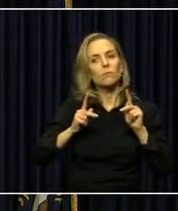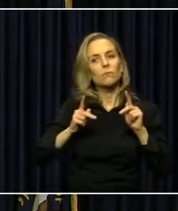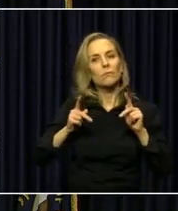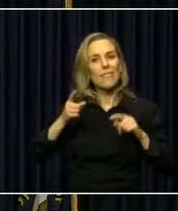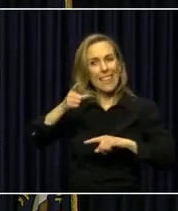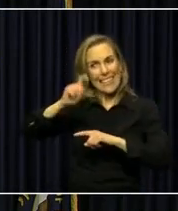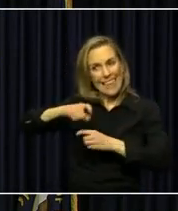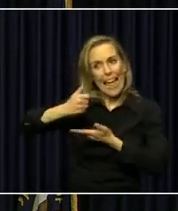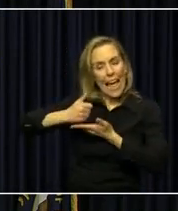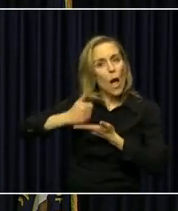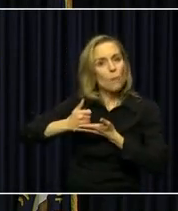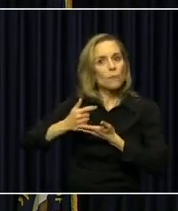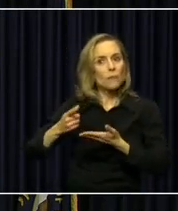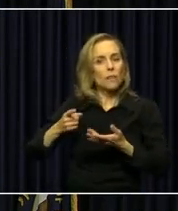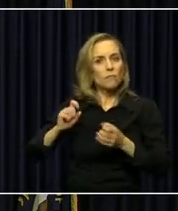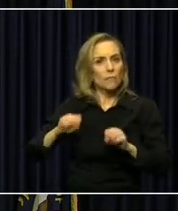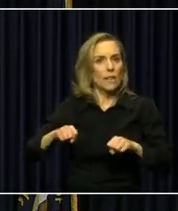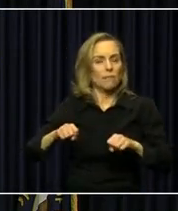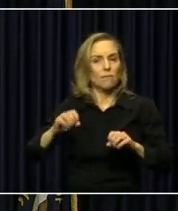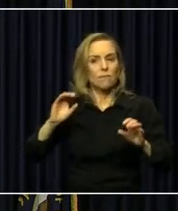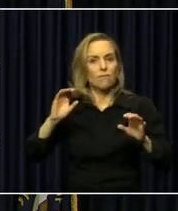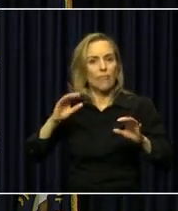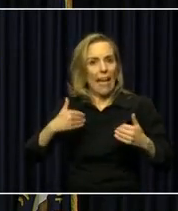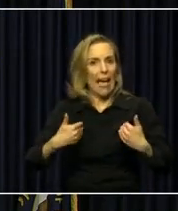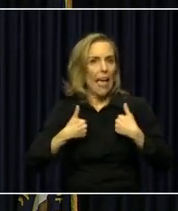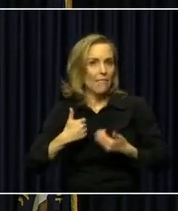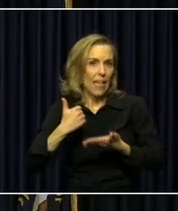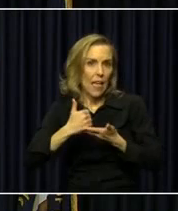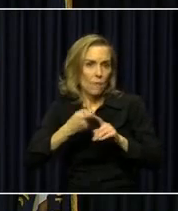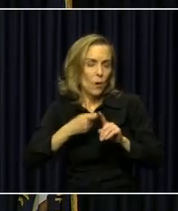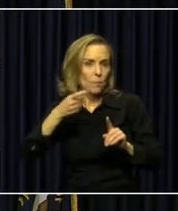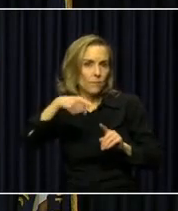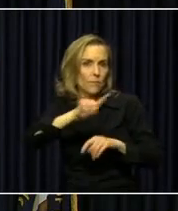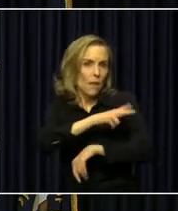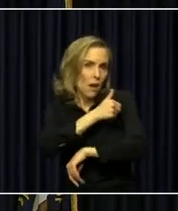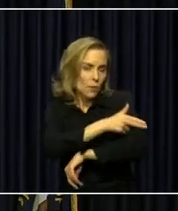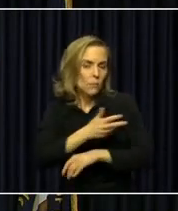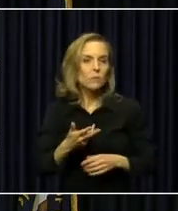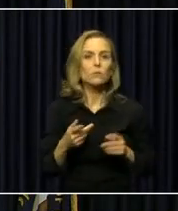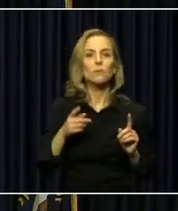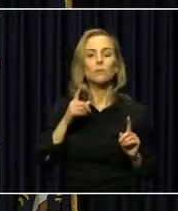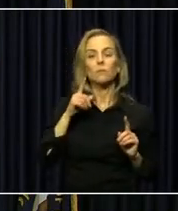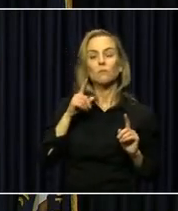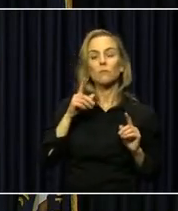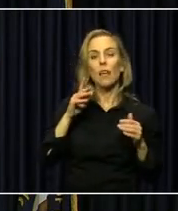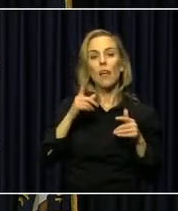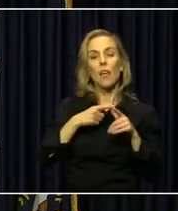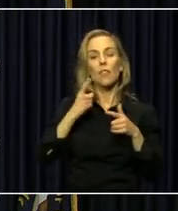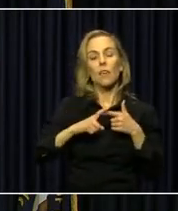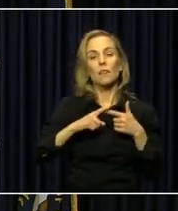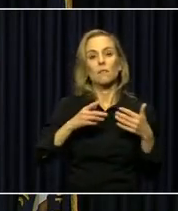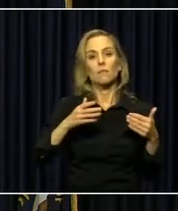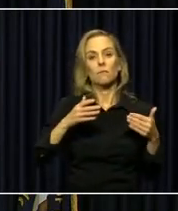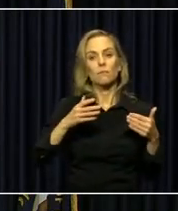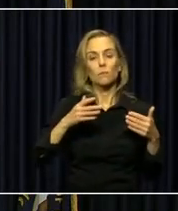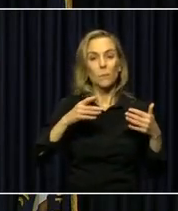JOE. PRESIDENT TRUMP HAS BEEN ENCOURAGE DEMONSTRATIONS IN